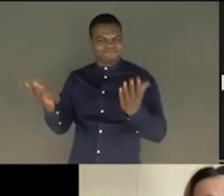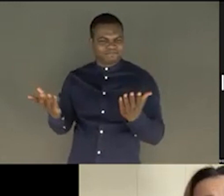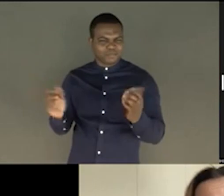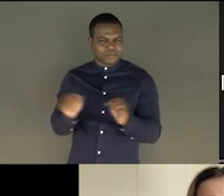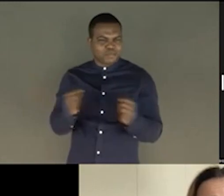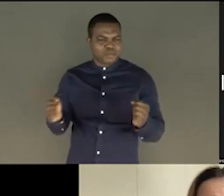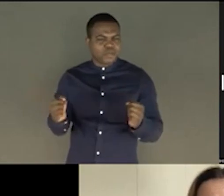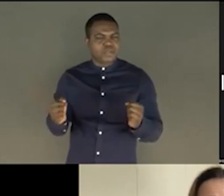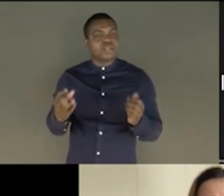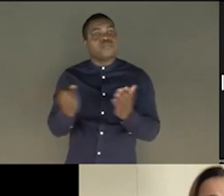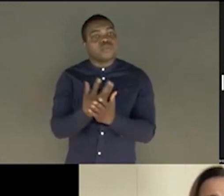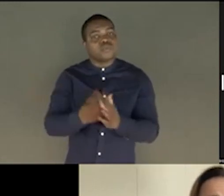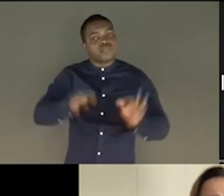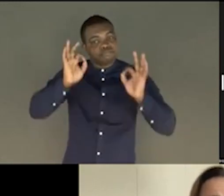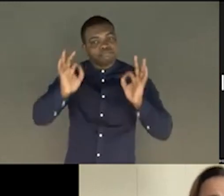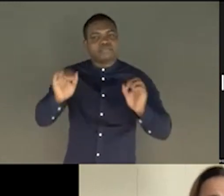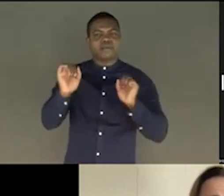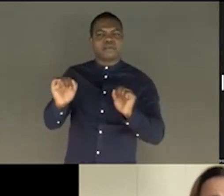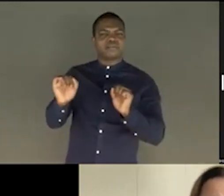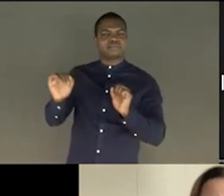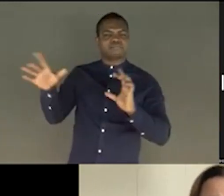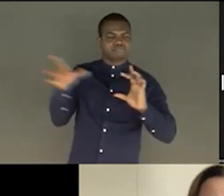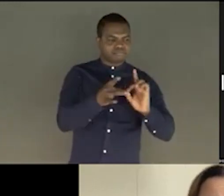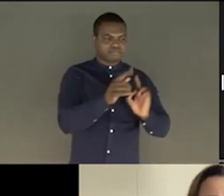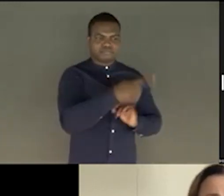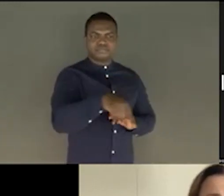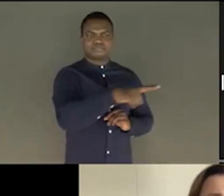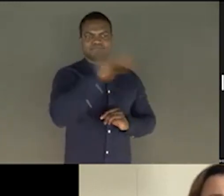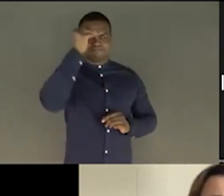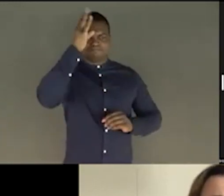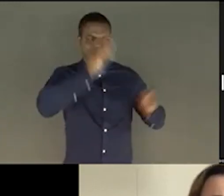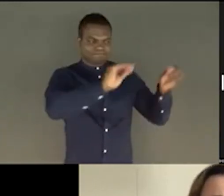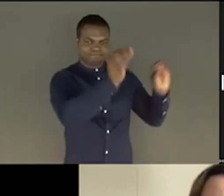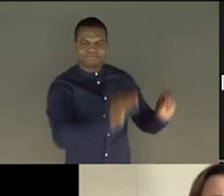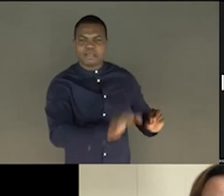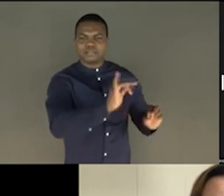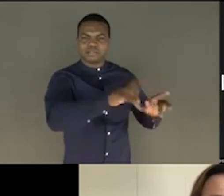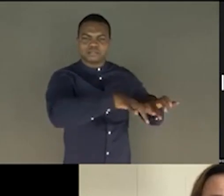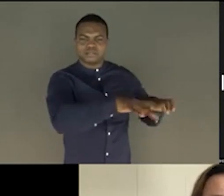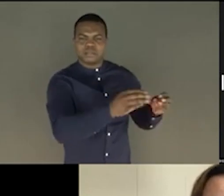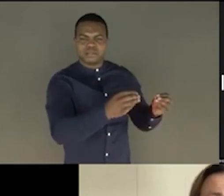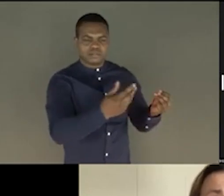And I think this is a very good question and I want to stress that we also strongly